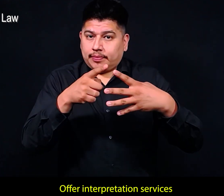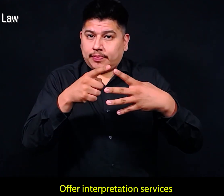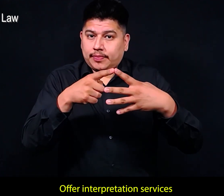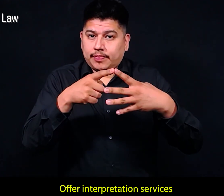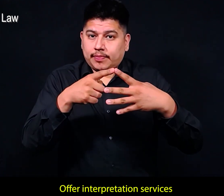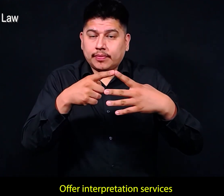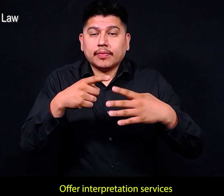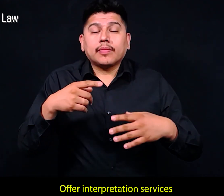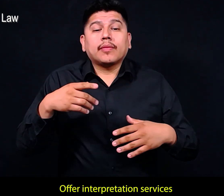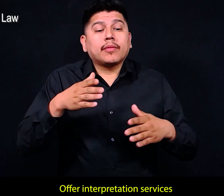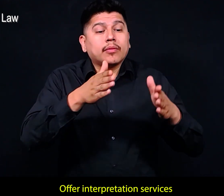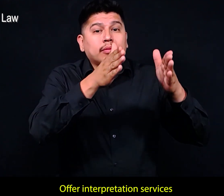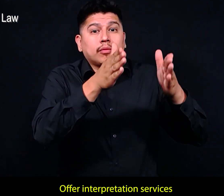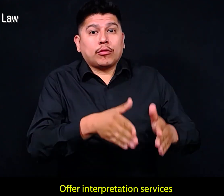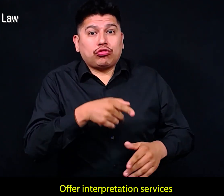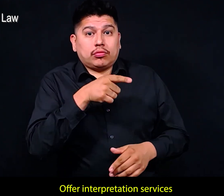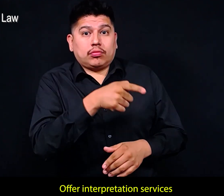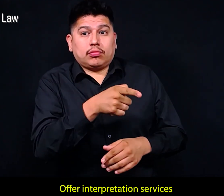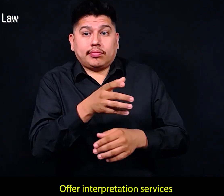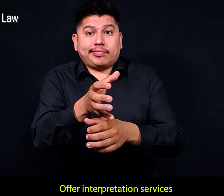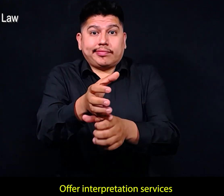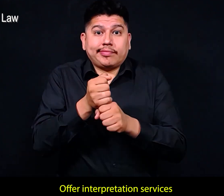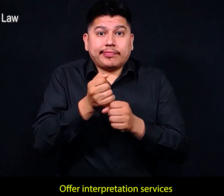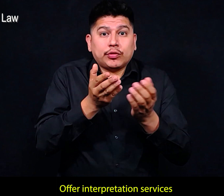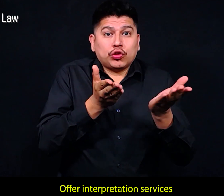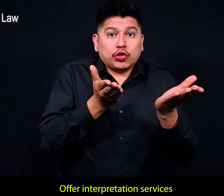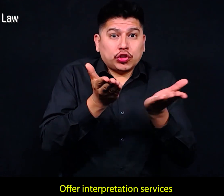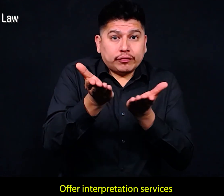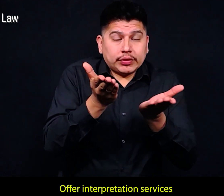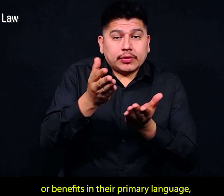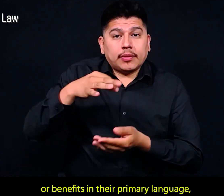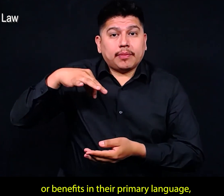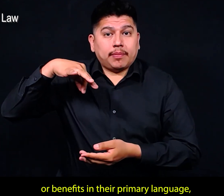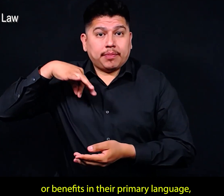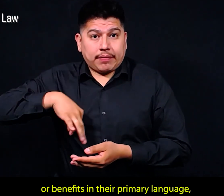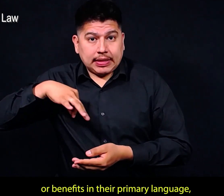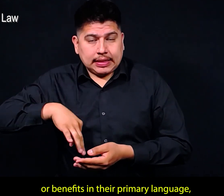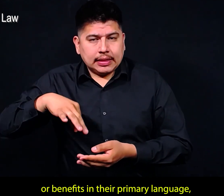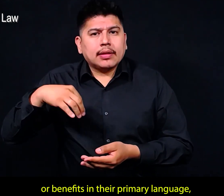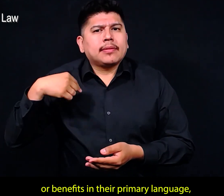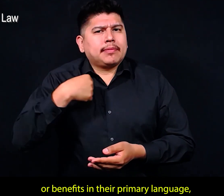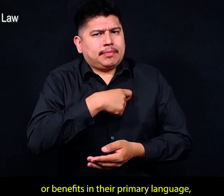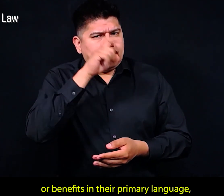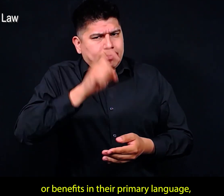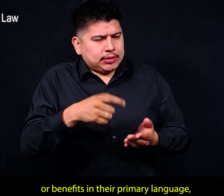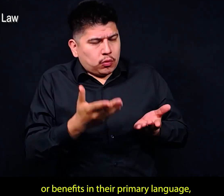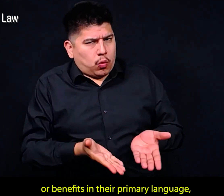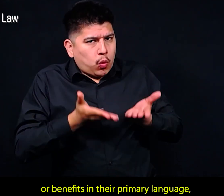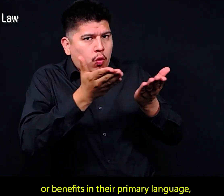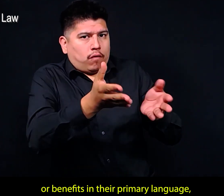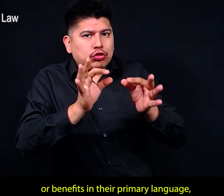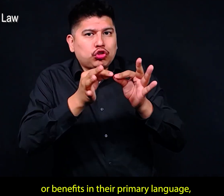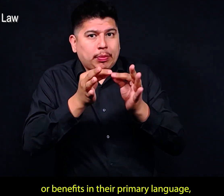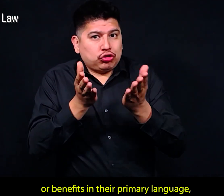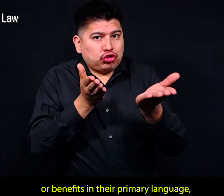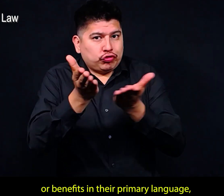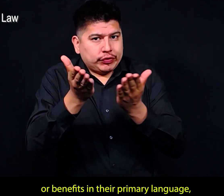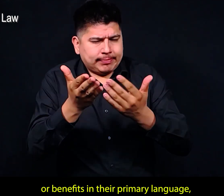Offer interpretation services to the person receiving services or benefits in their primary language, including American Sign Language, ASL